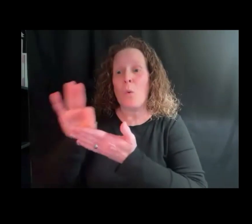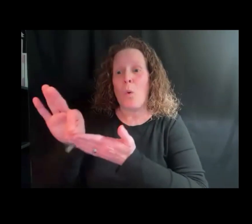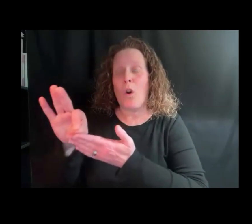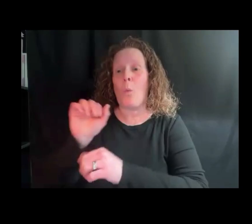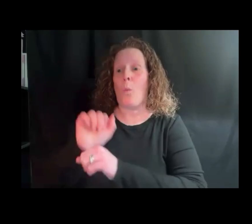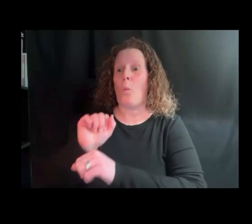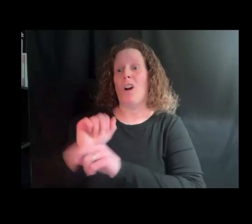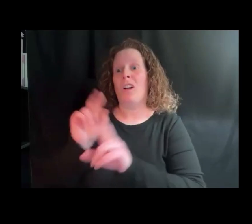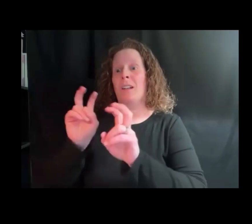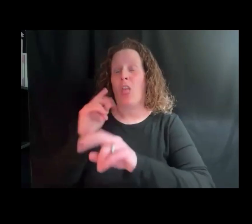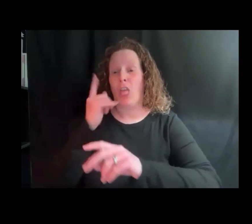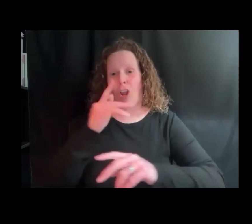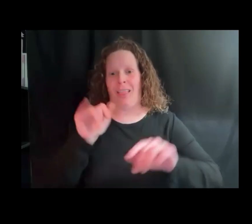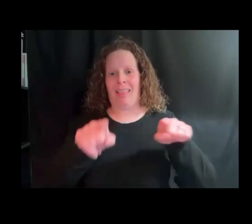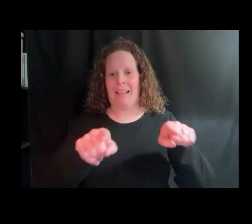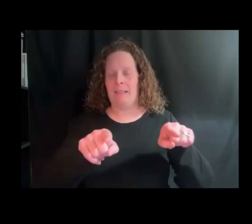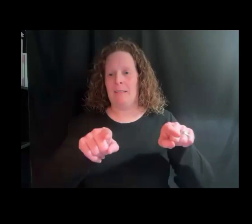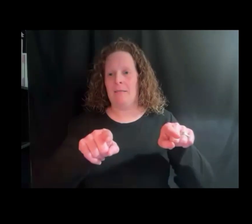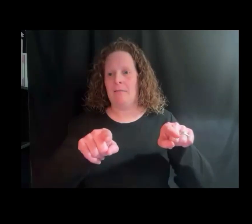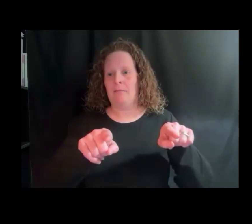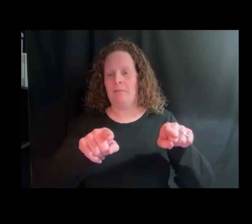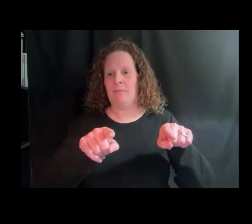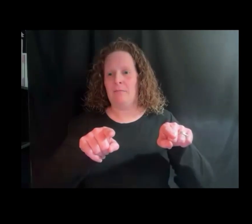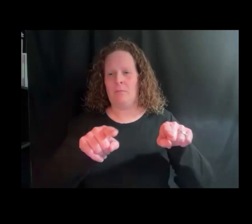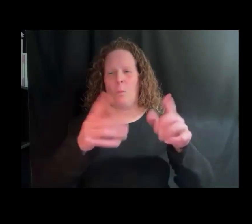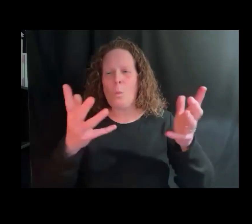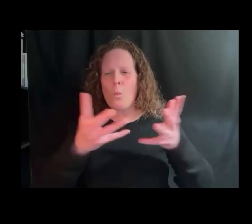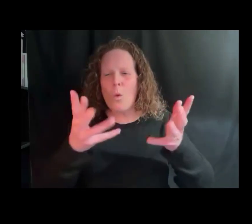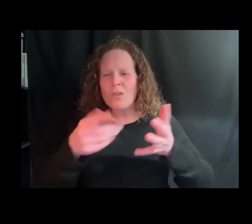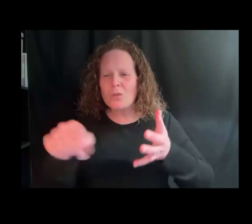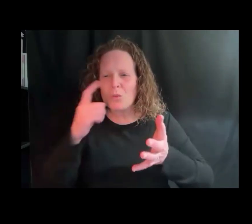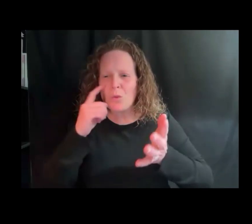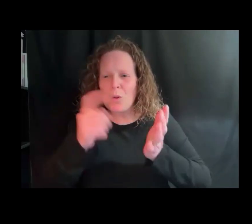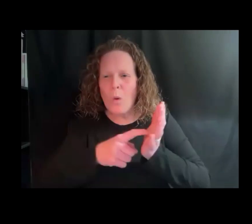what a 4.0 to 5.0 looks like. Take a minute